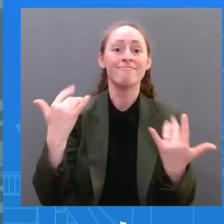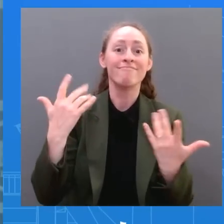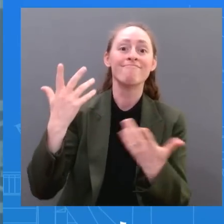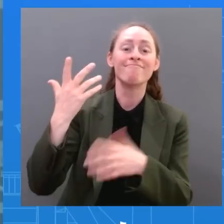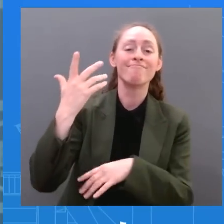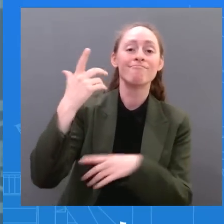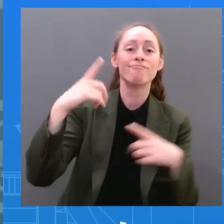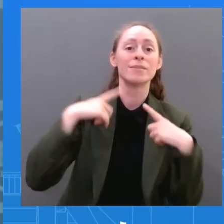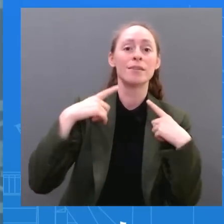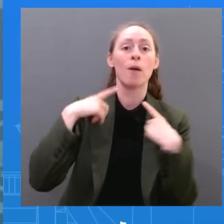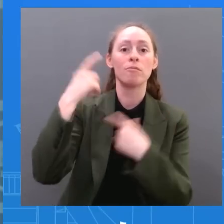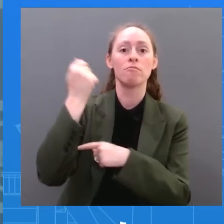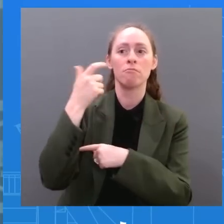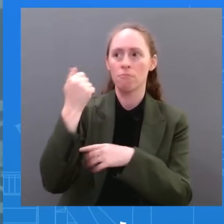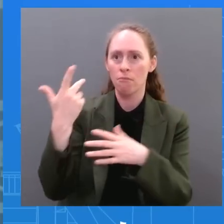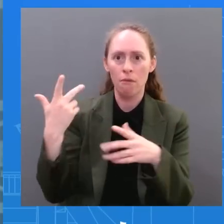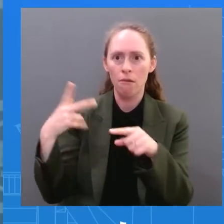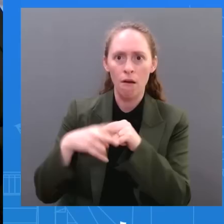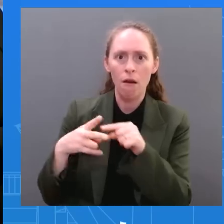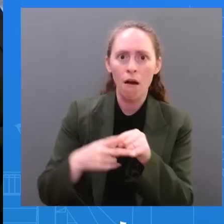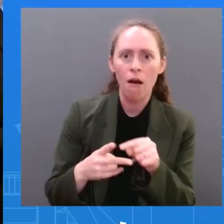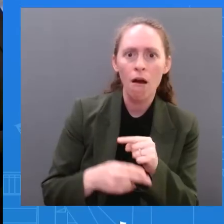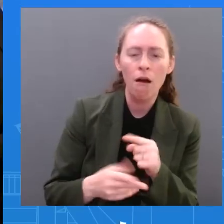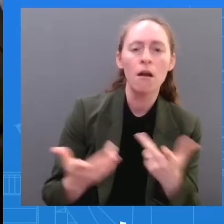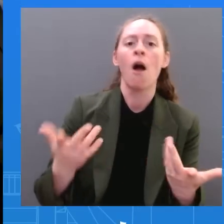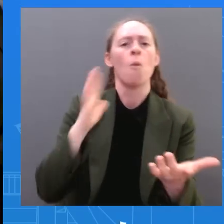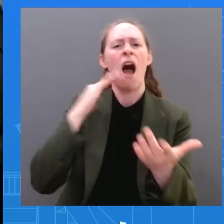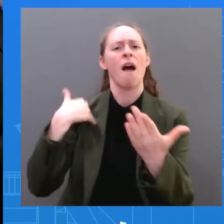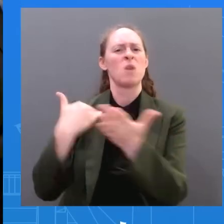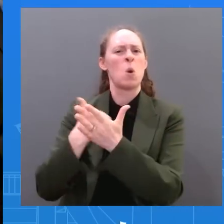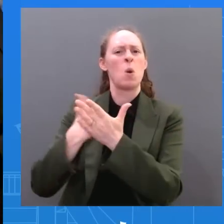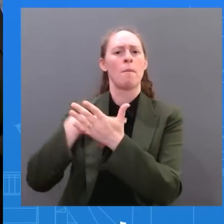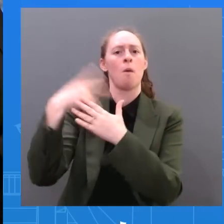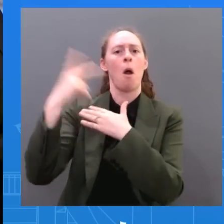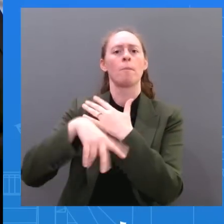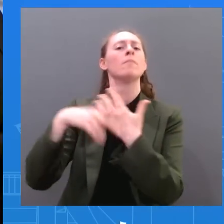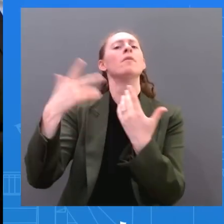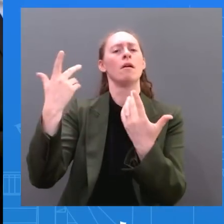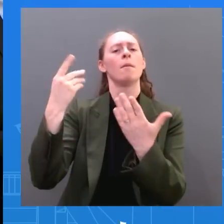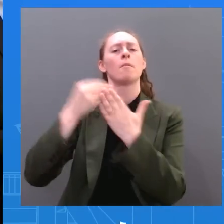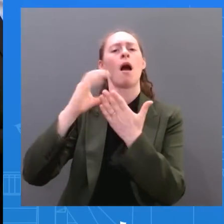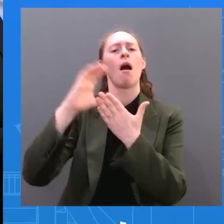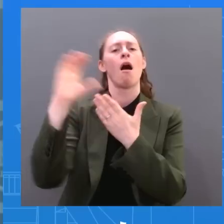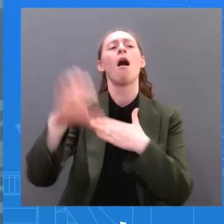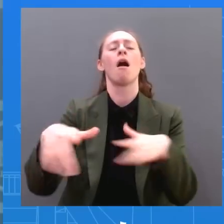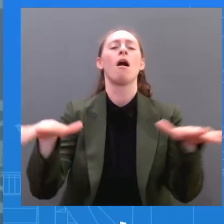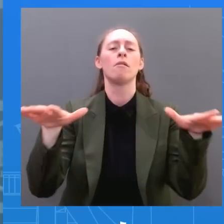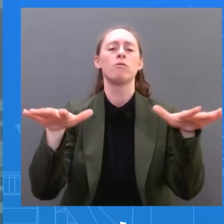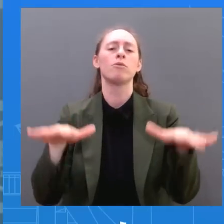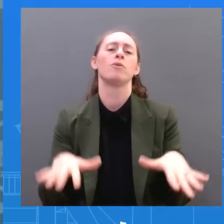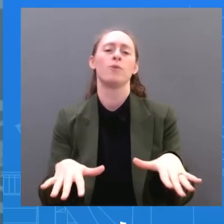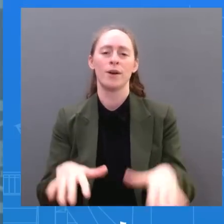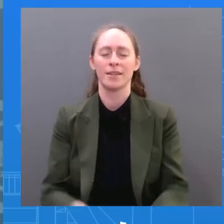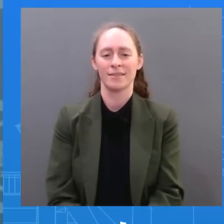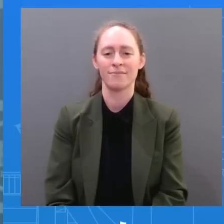going to Chicago at this time. The Press: Not necessarily tomorrow though, but later this week, next week, before he leaves for the Middle East? Ms. Jean-Pierre: I -- we just don't have anything to share.